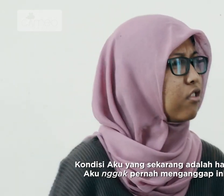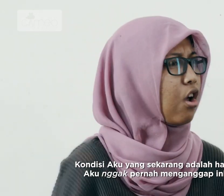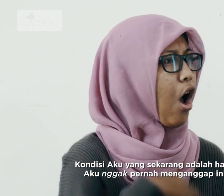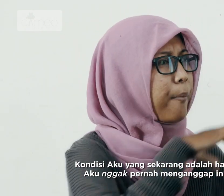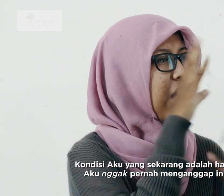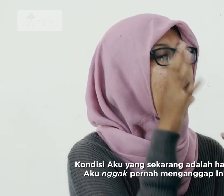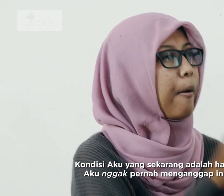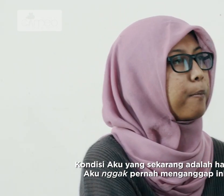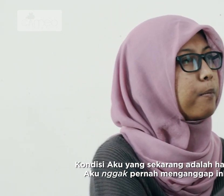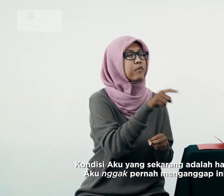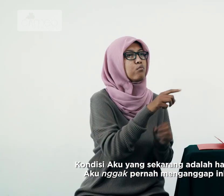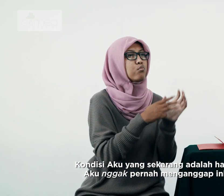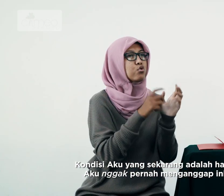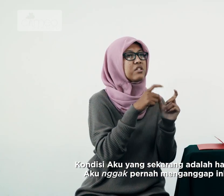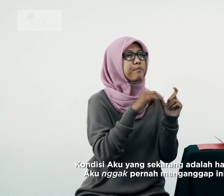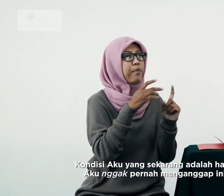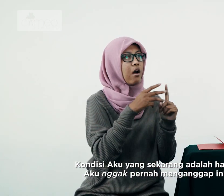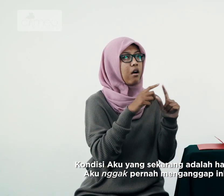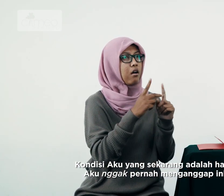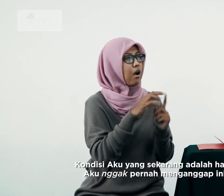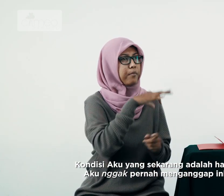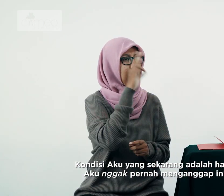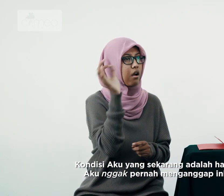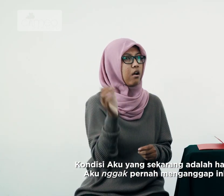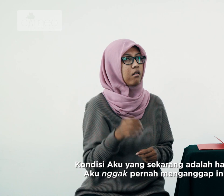I never think this as unfortunate thing.